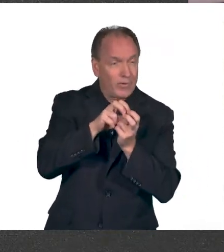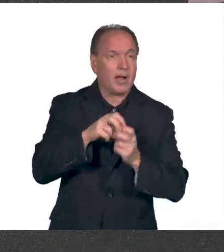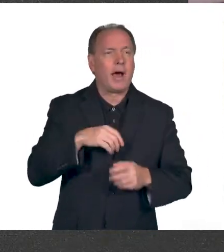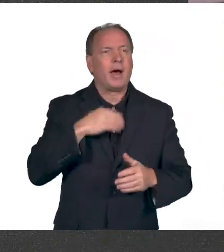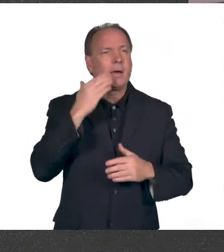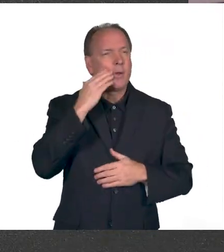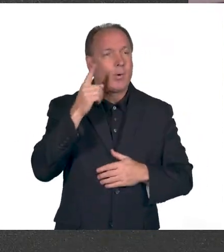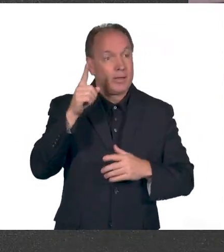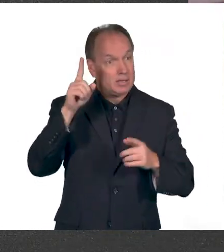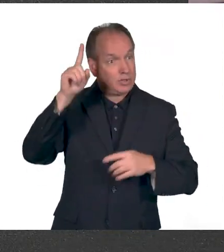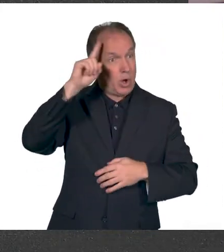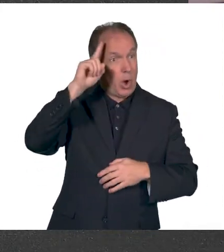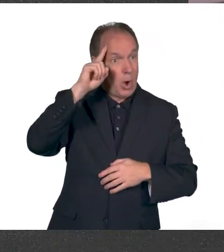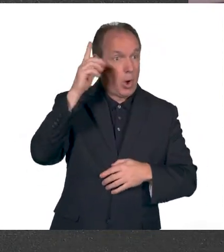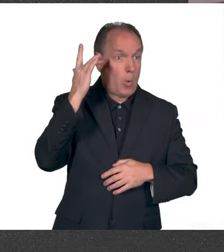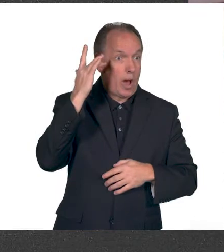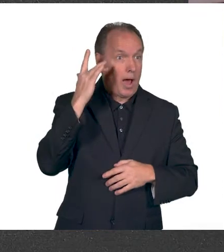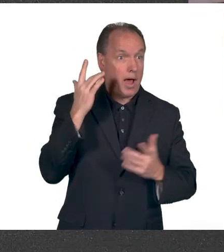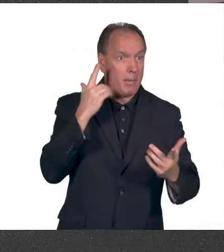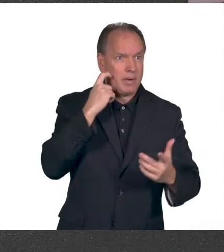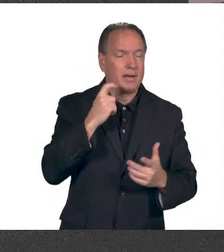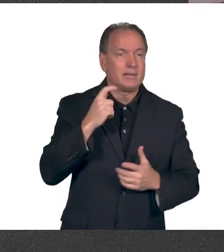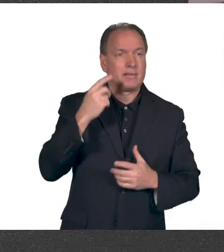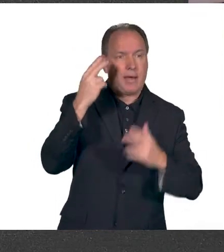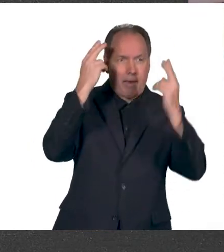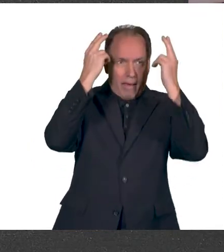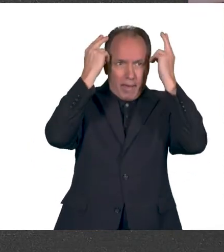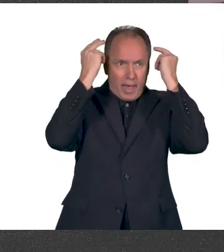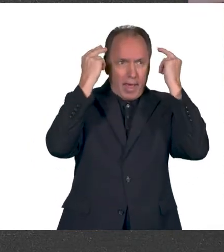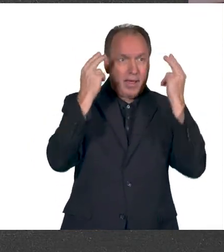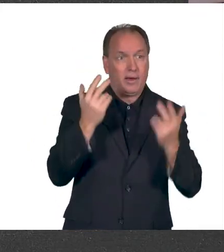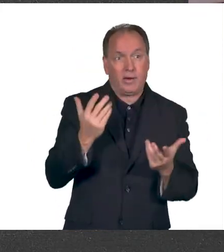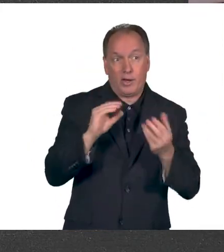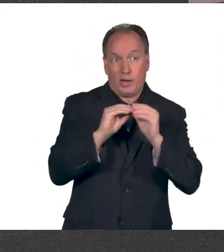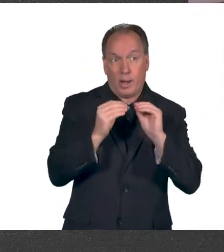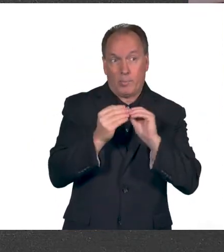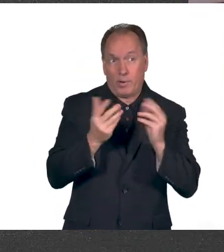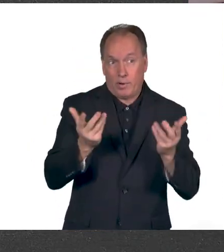And I know that he's taller because hare is number four